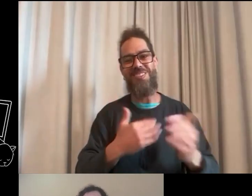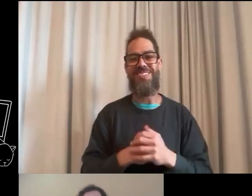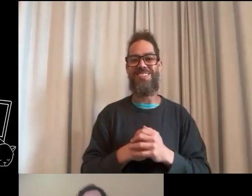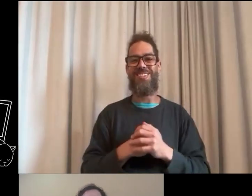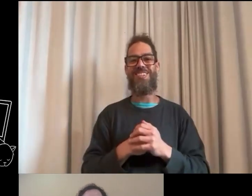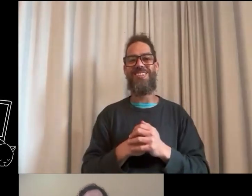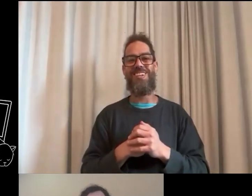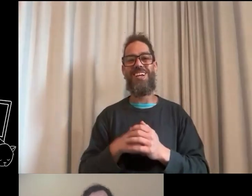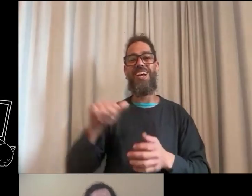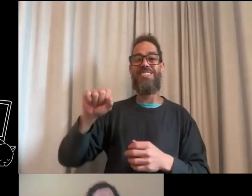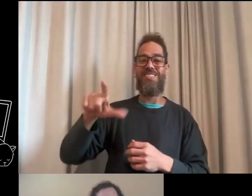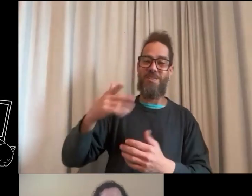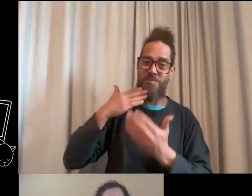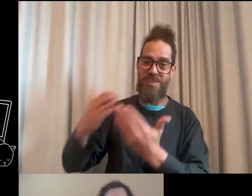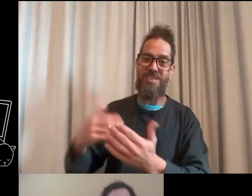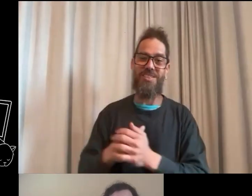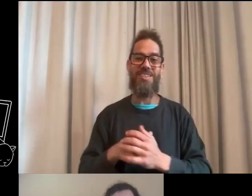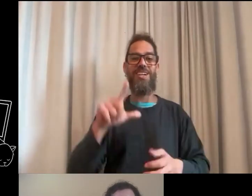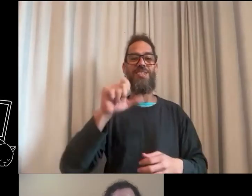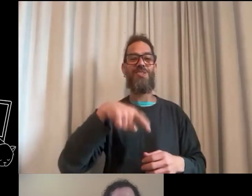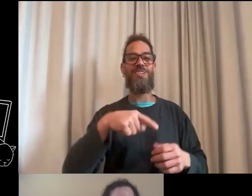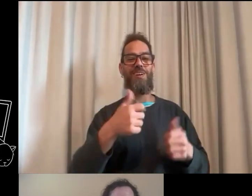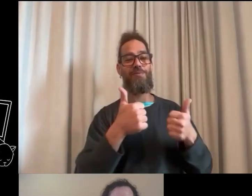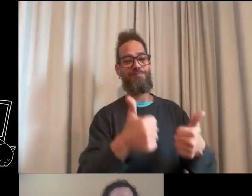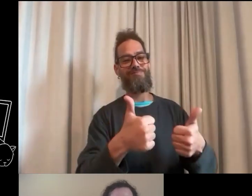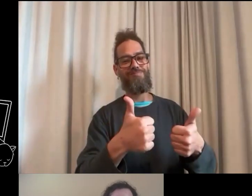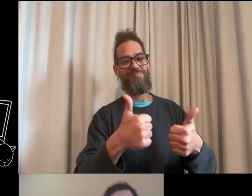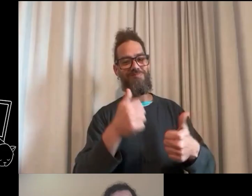So thank you so much to our captionist and our ASL